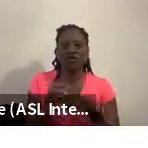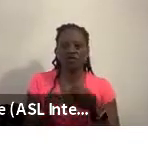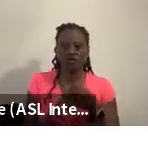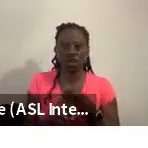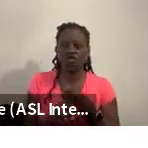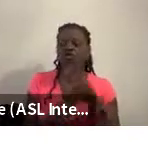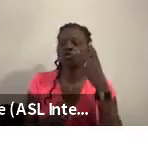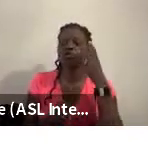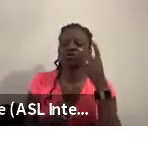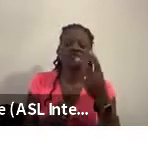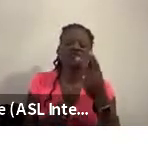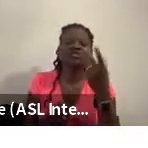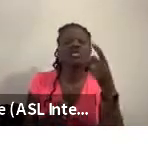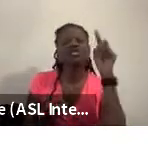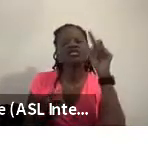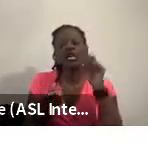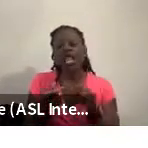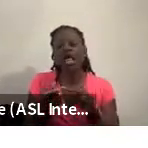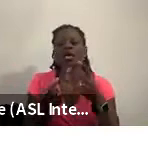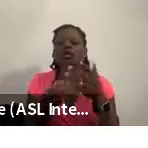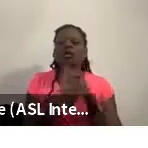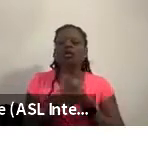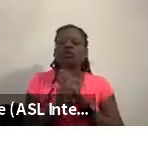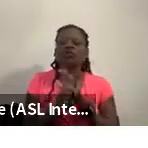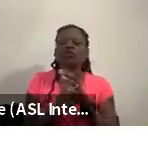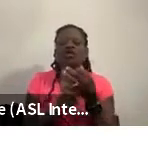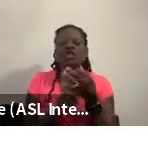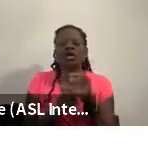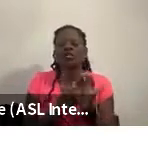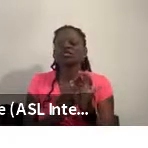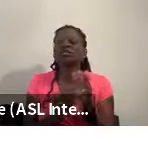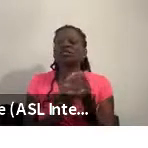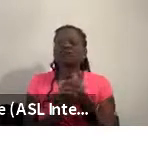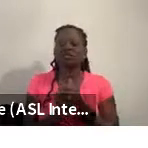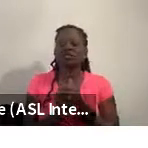covid-19 deaths among the older age groups.